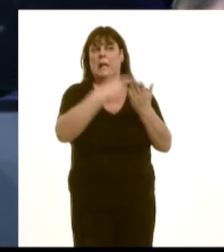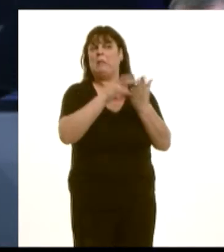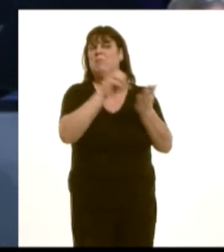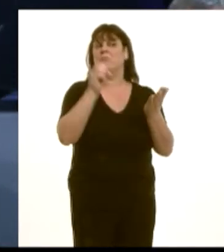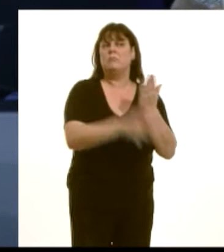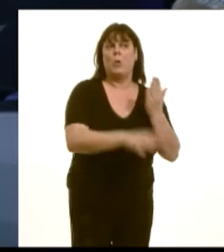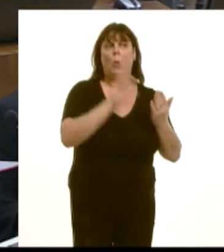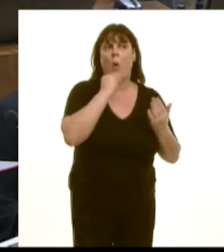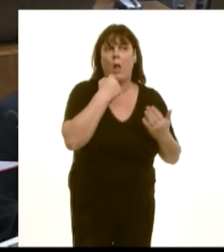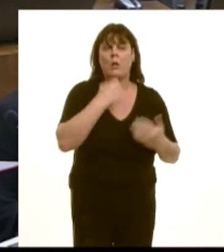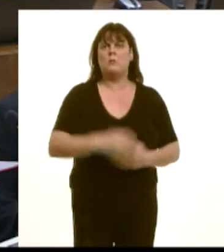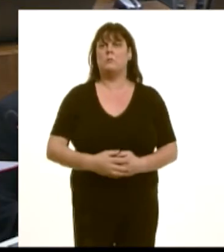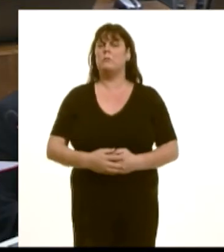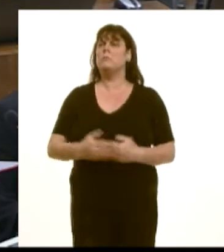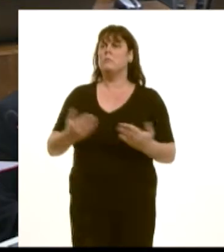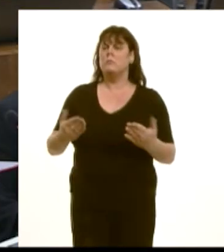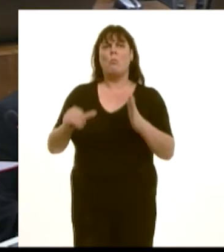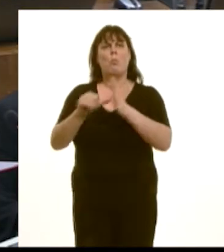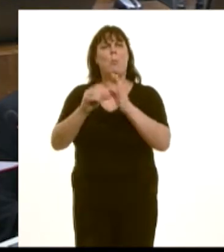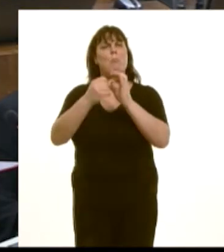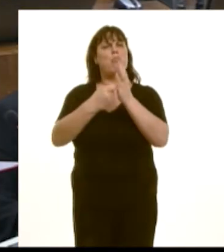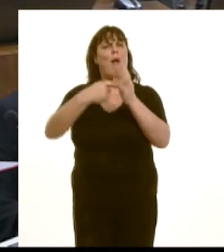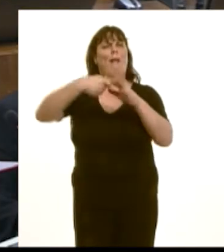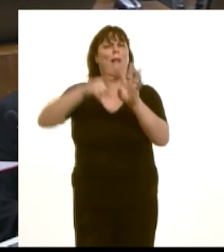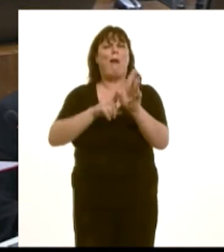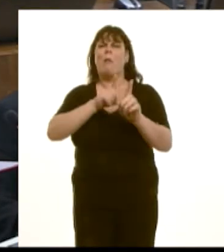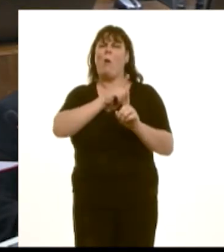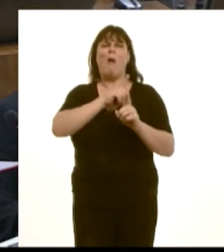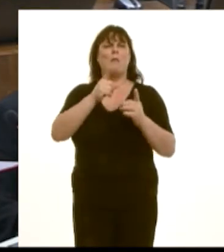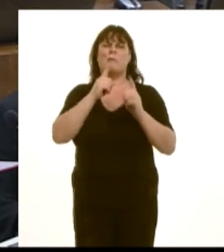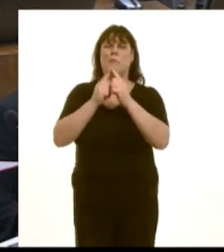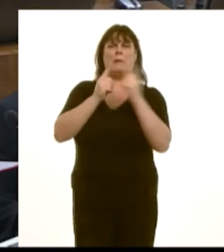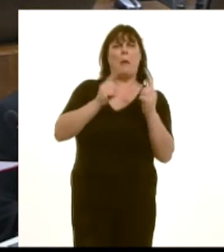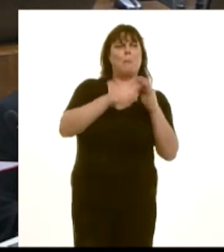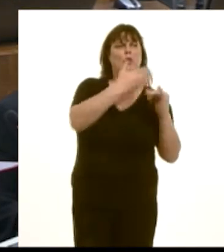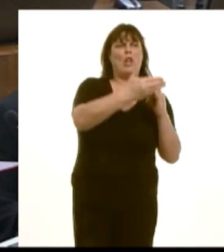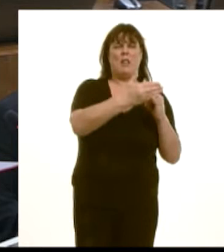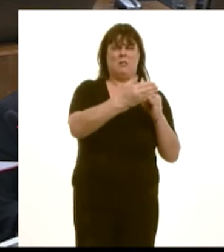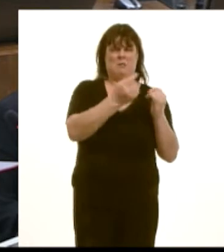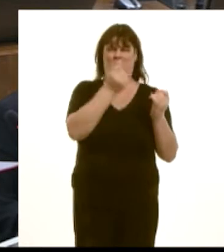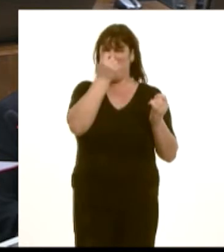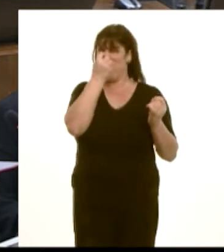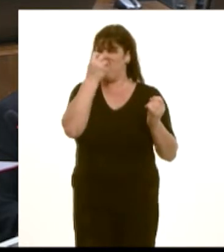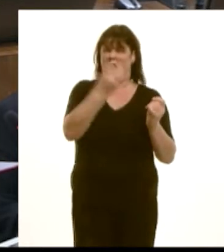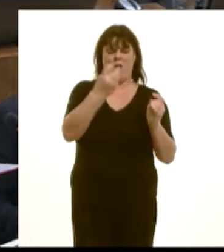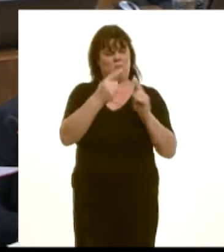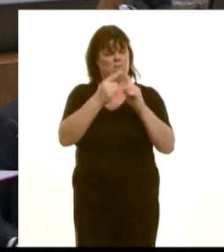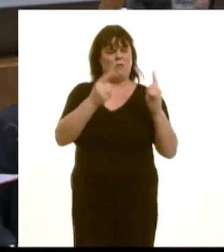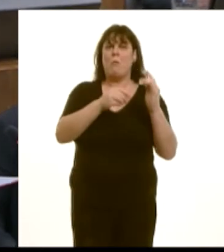Carwyn Jones: There are problems with Brackla station, because it is so close to the existing Bridgend station, it is literally a few hundred yards down the road. Brackla is a community